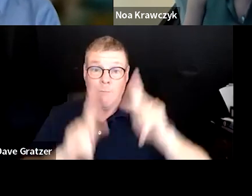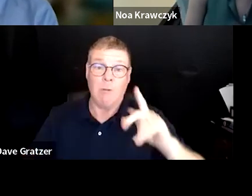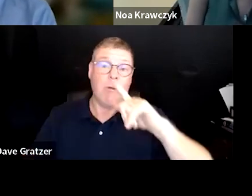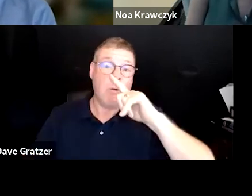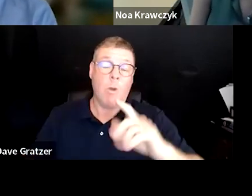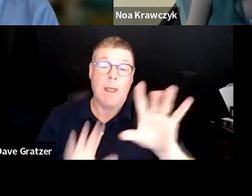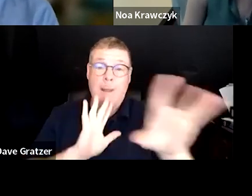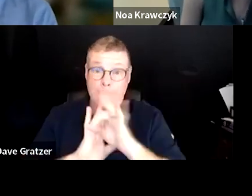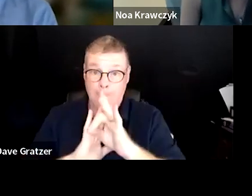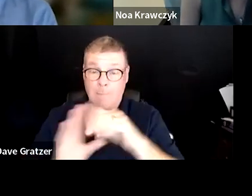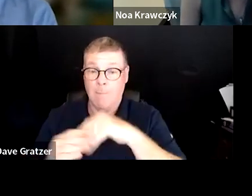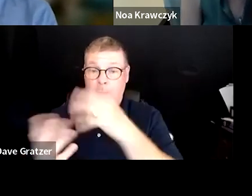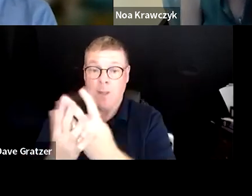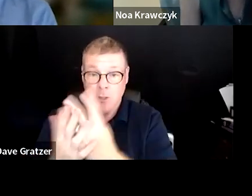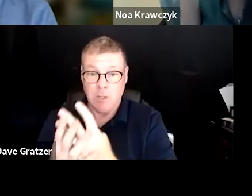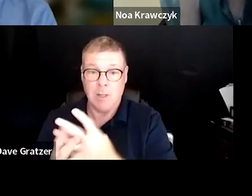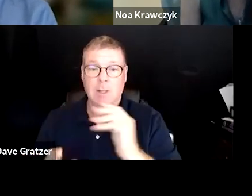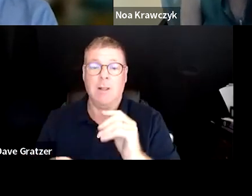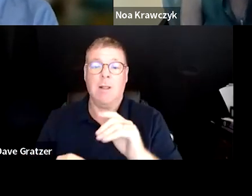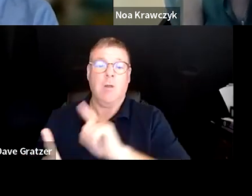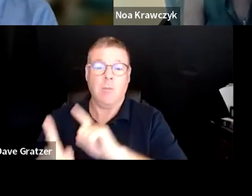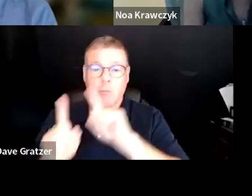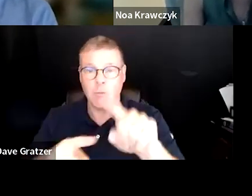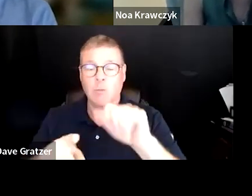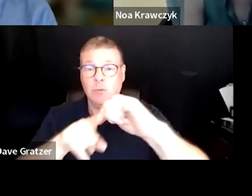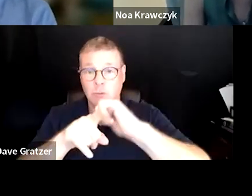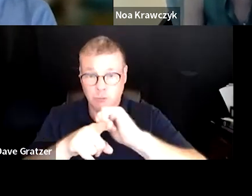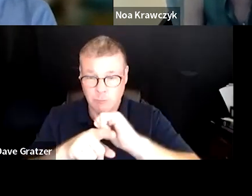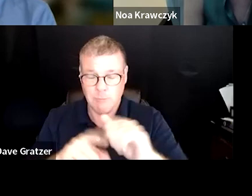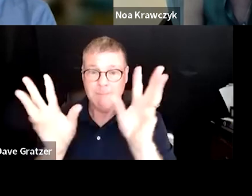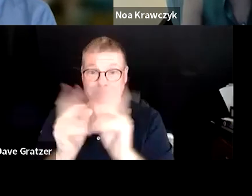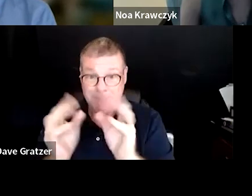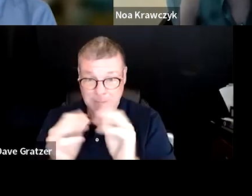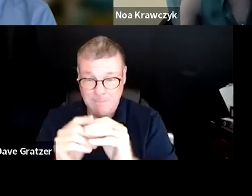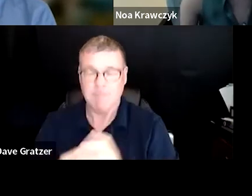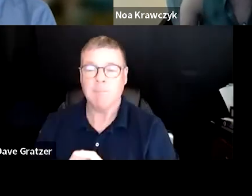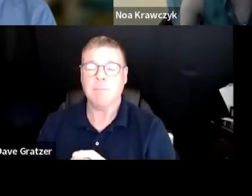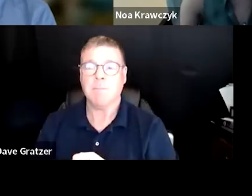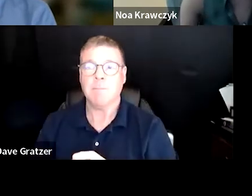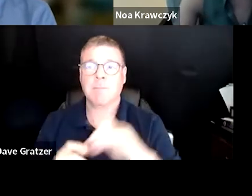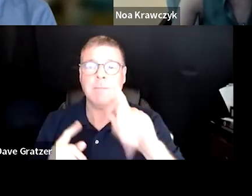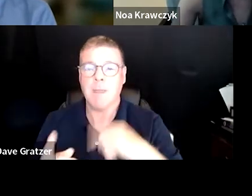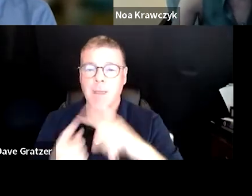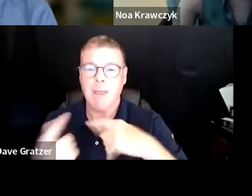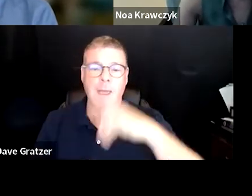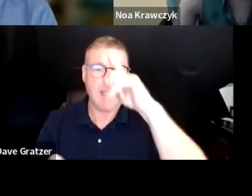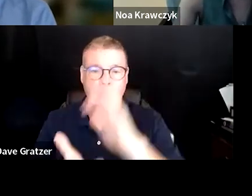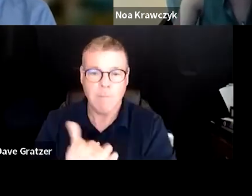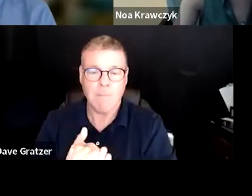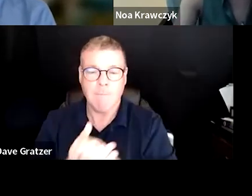in the jails went to a training of trainers. And then I believe that many will be using